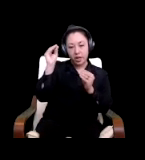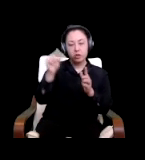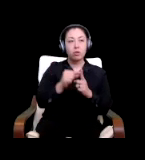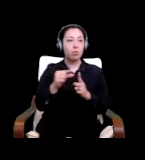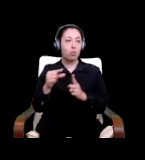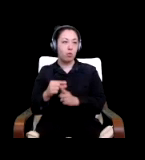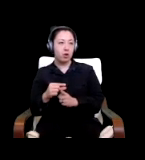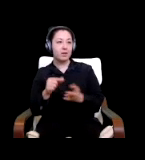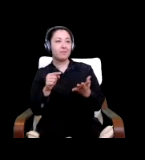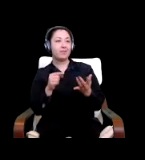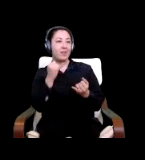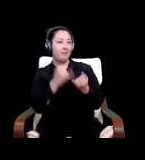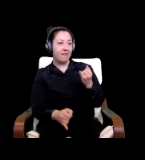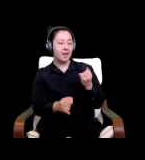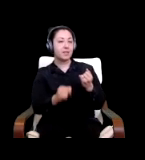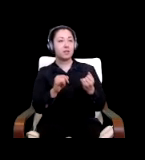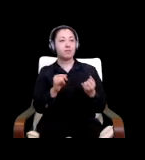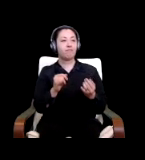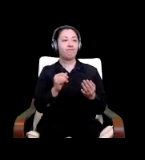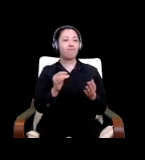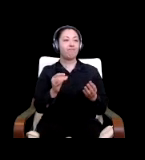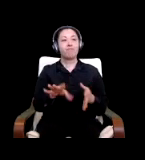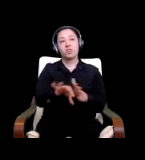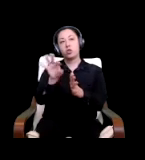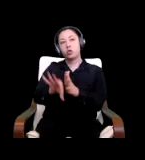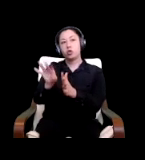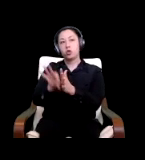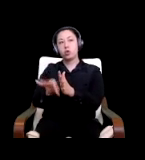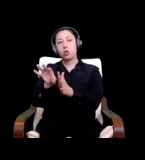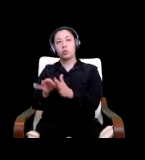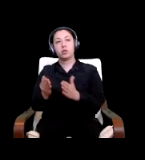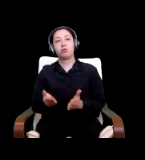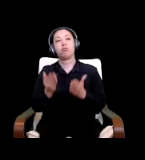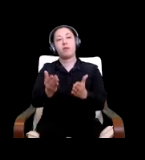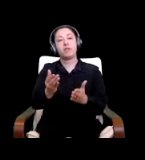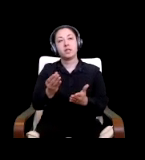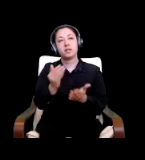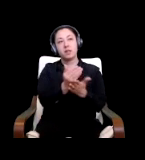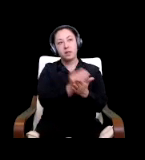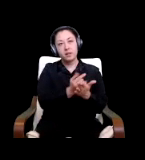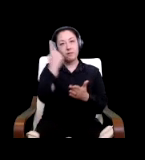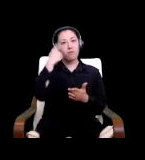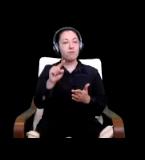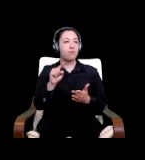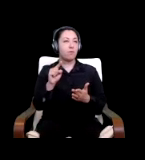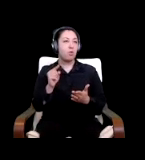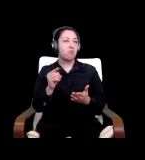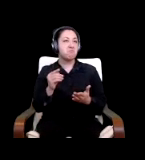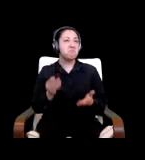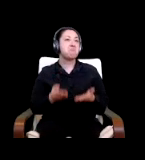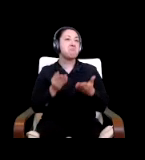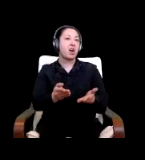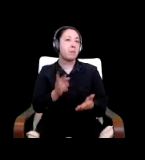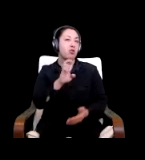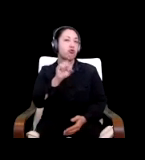reference list for recommended resources. Introductory page provides an overview of